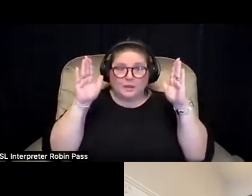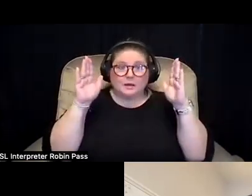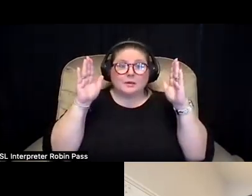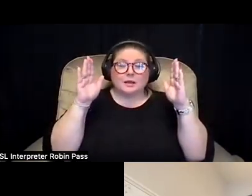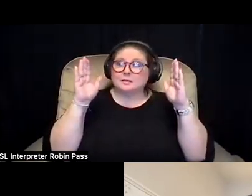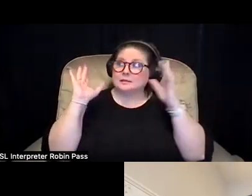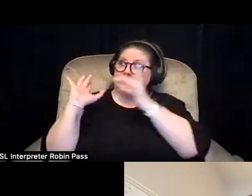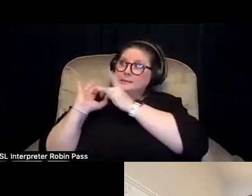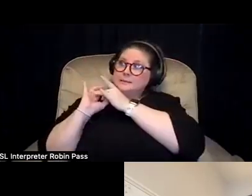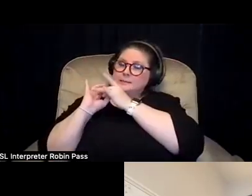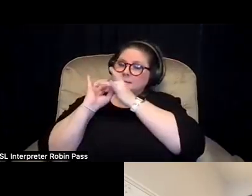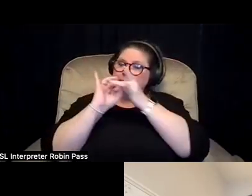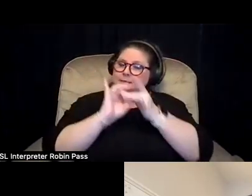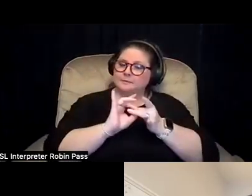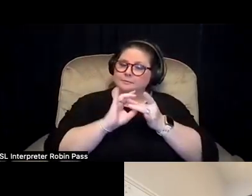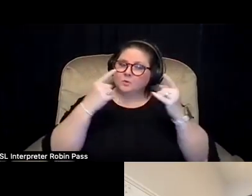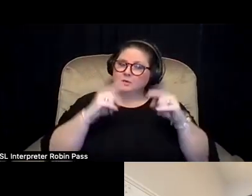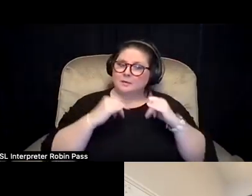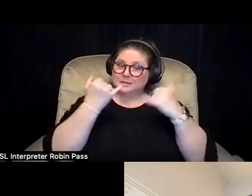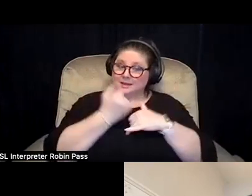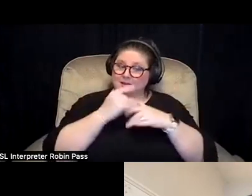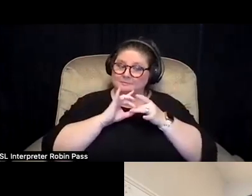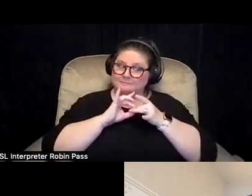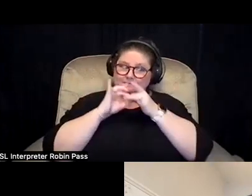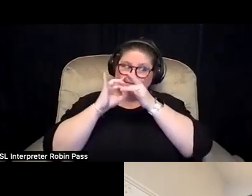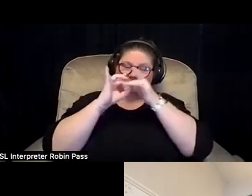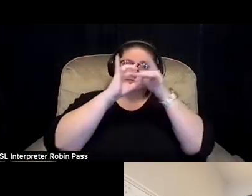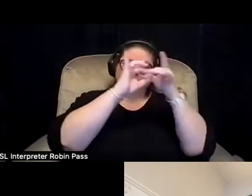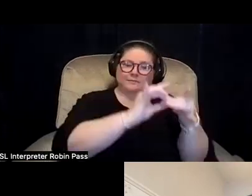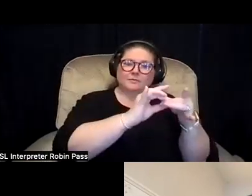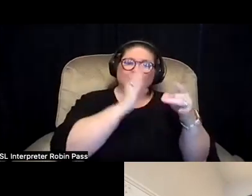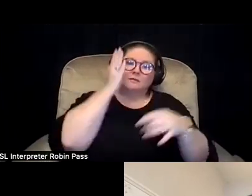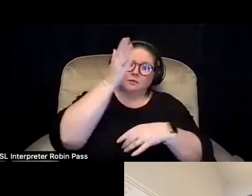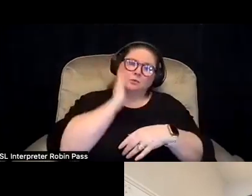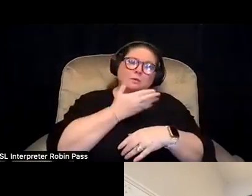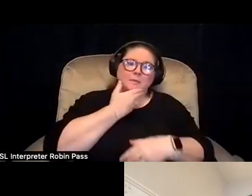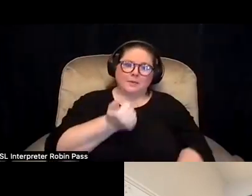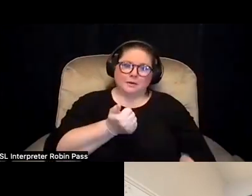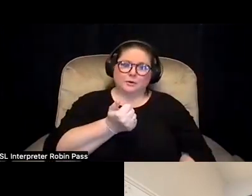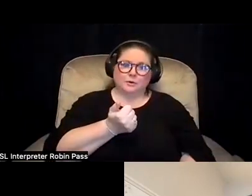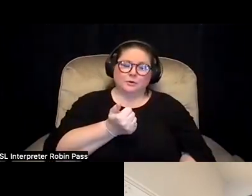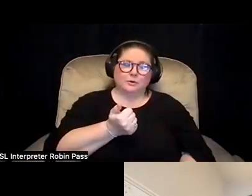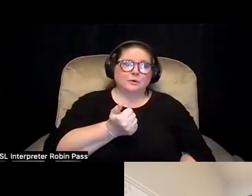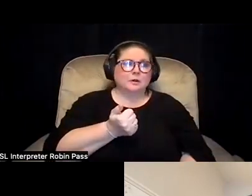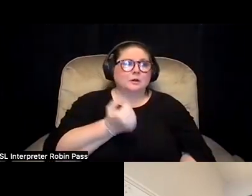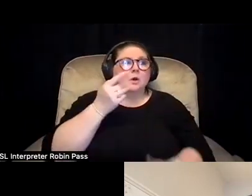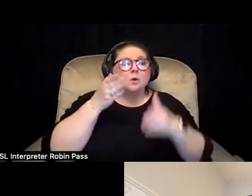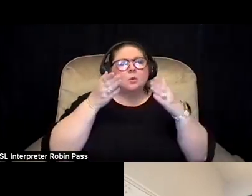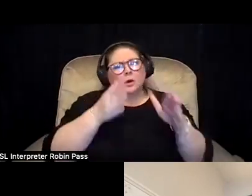what's happening today we can forge a better a better future um one way to put it in perspective